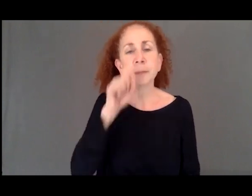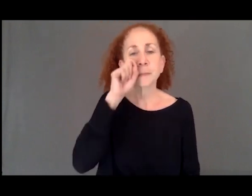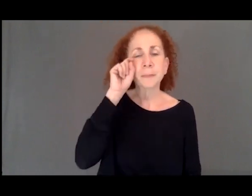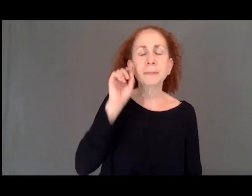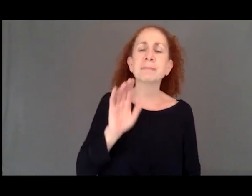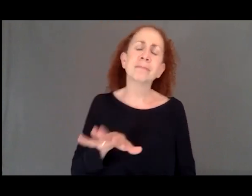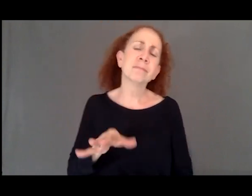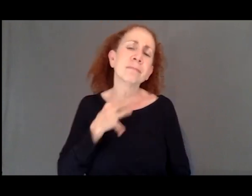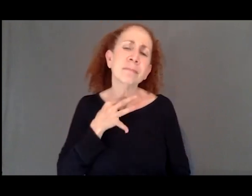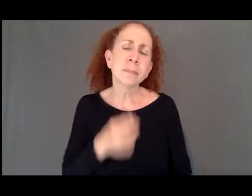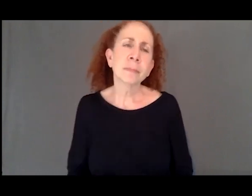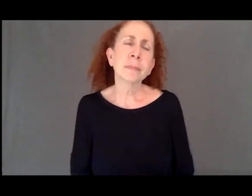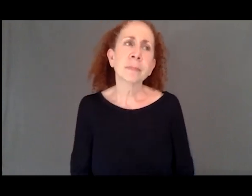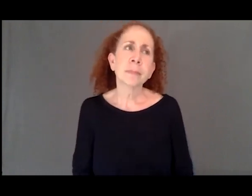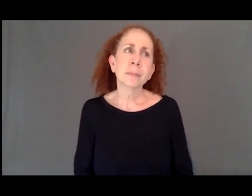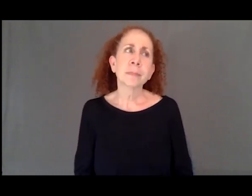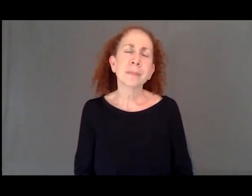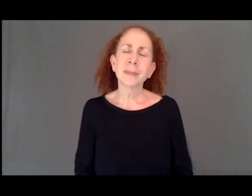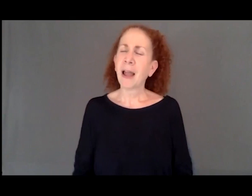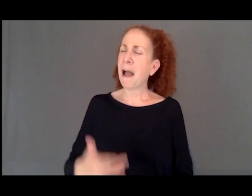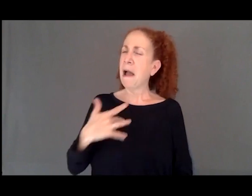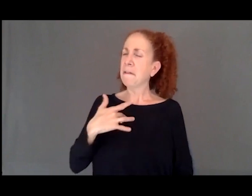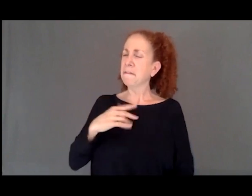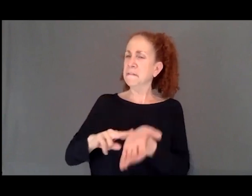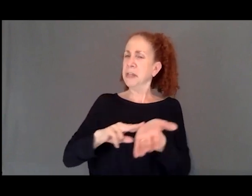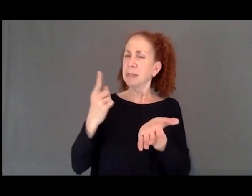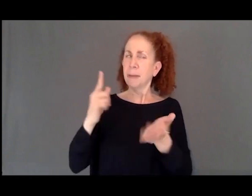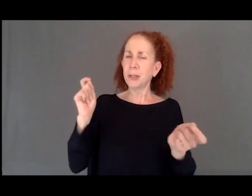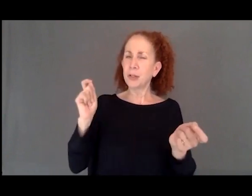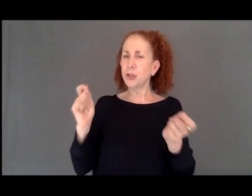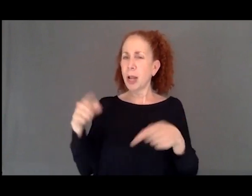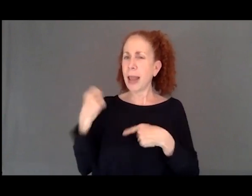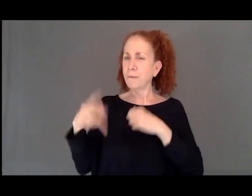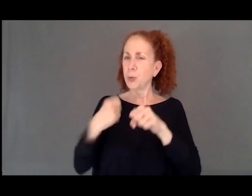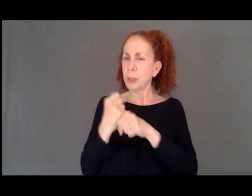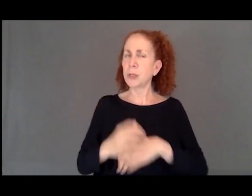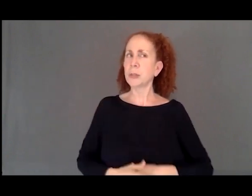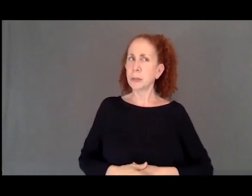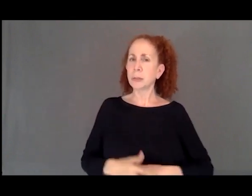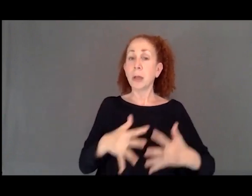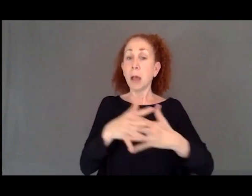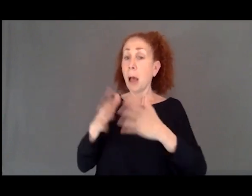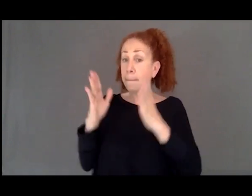I'm curious-- I mean, something seems to have shifted in the past few years when you look at American politics,